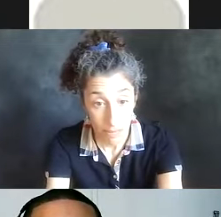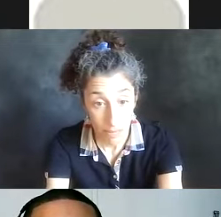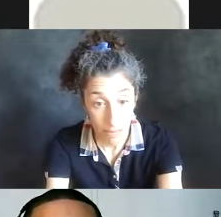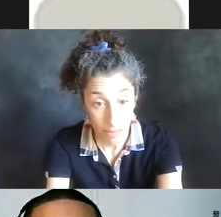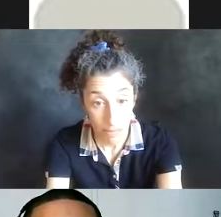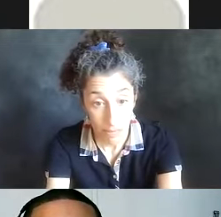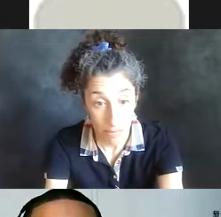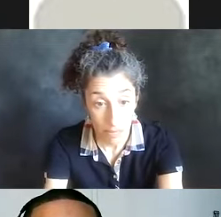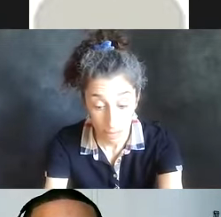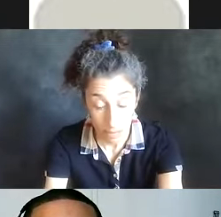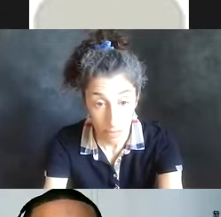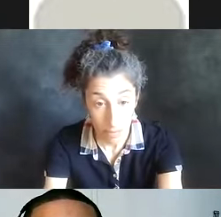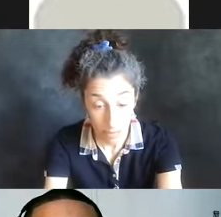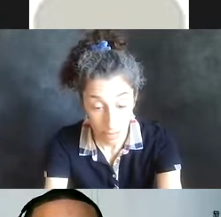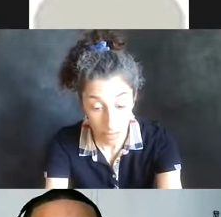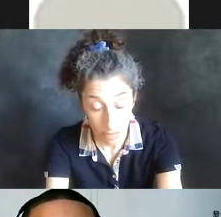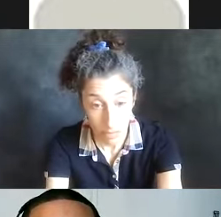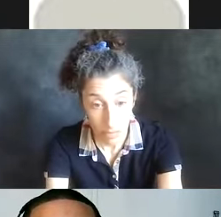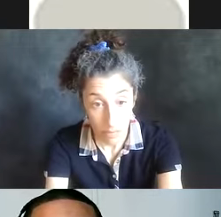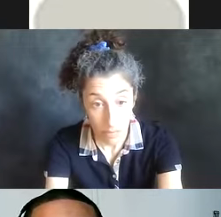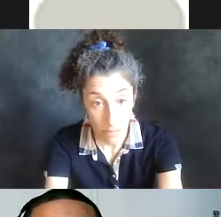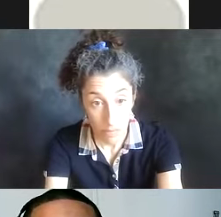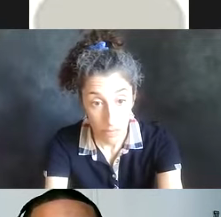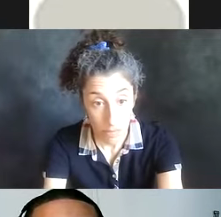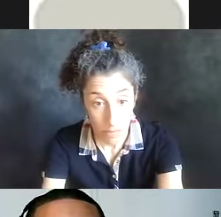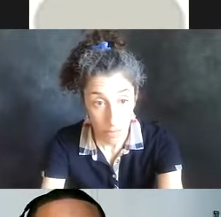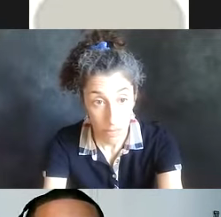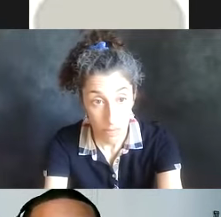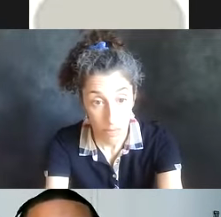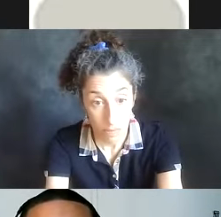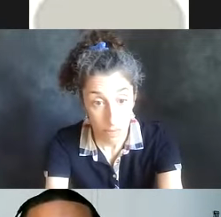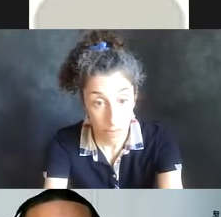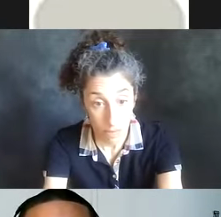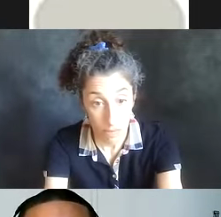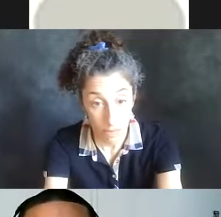from competitive international institutions simply because we already speak English language, there's